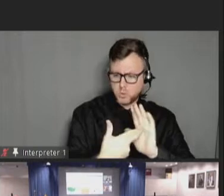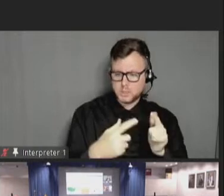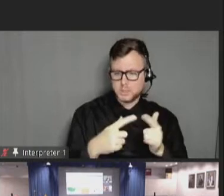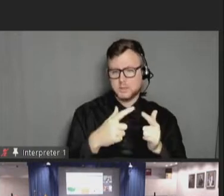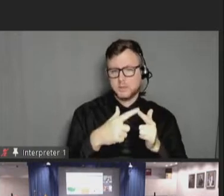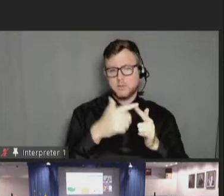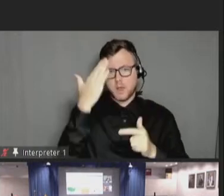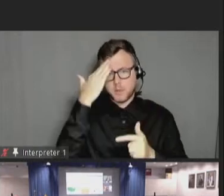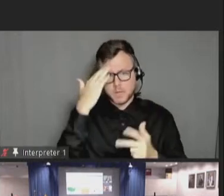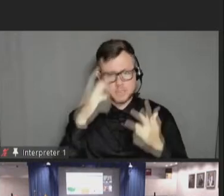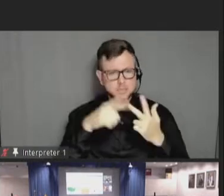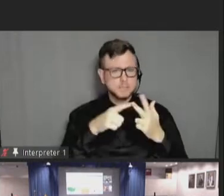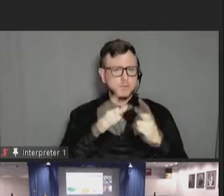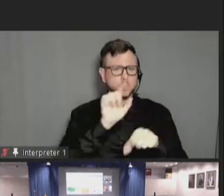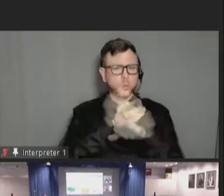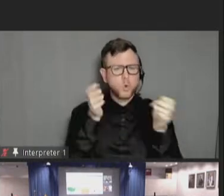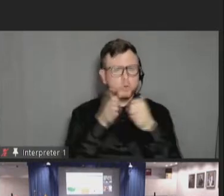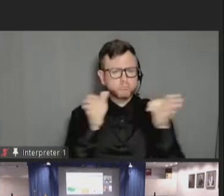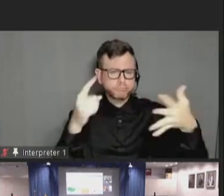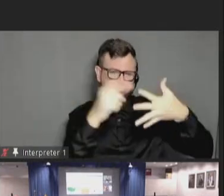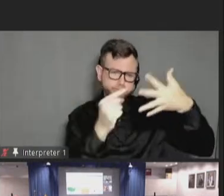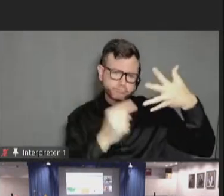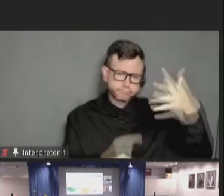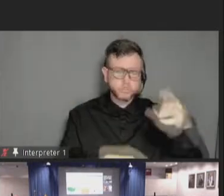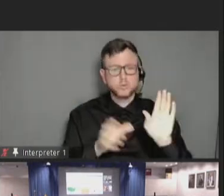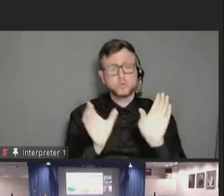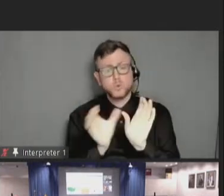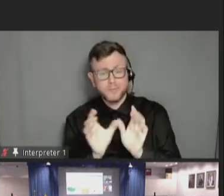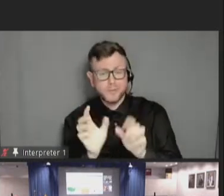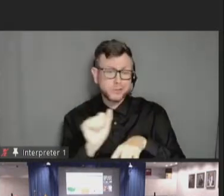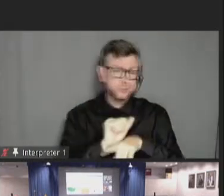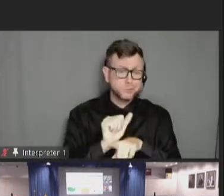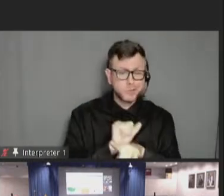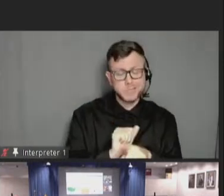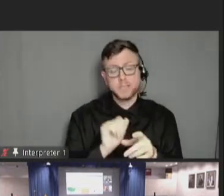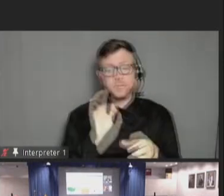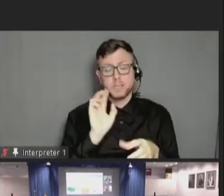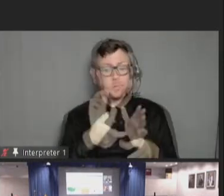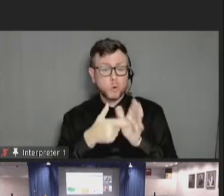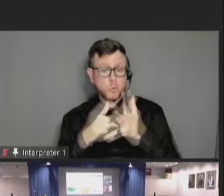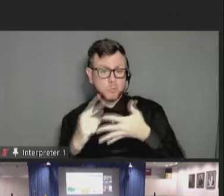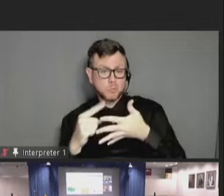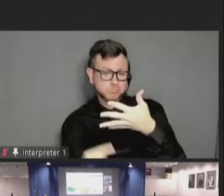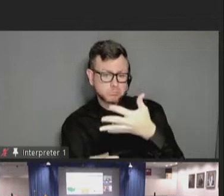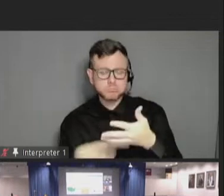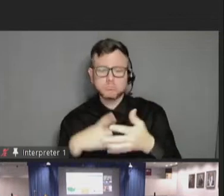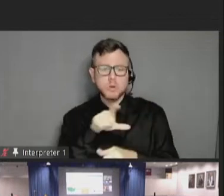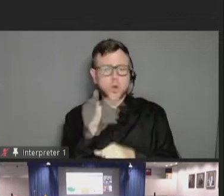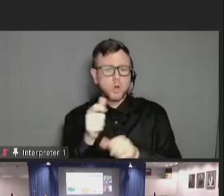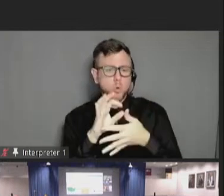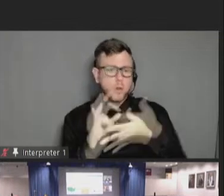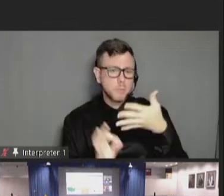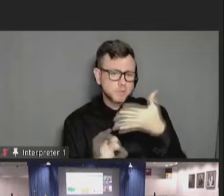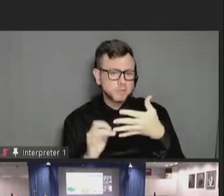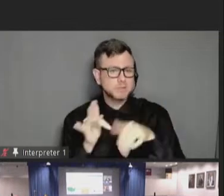their scope of work, certification, or training requirements or options that are available to